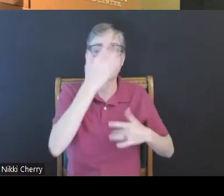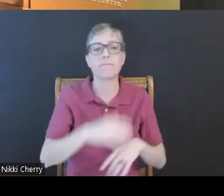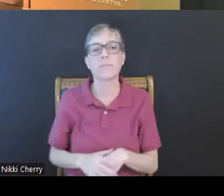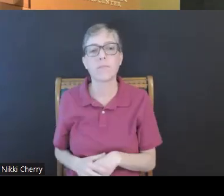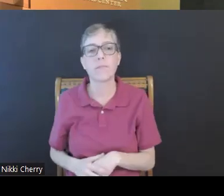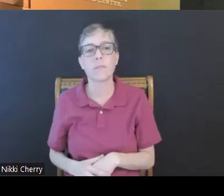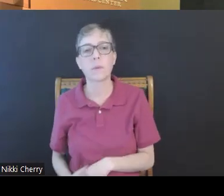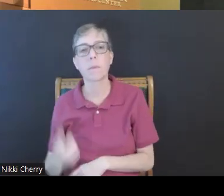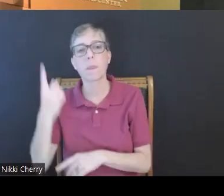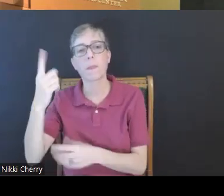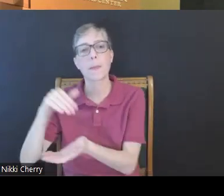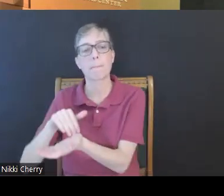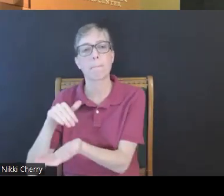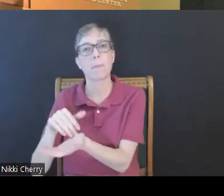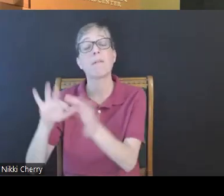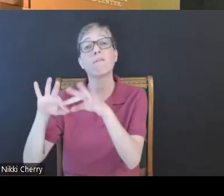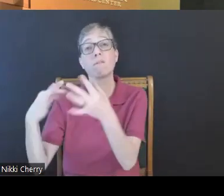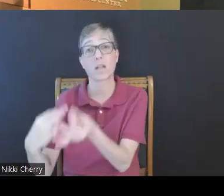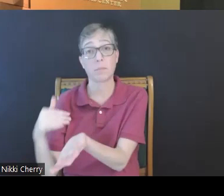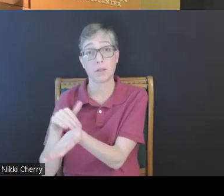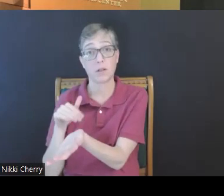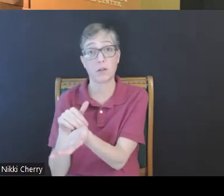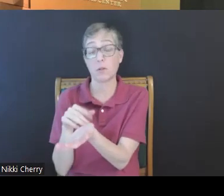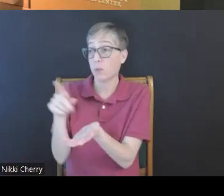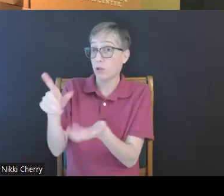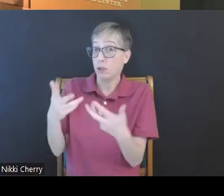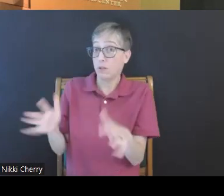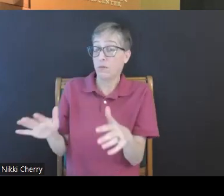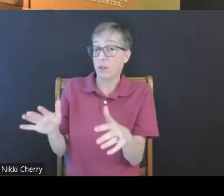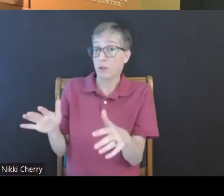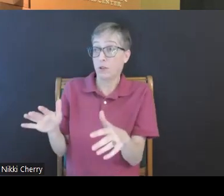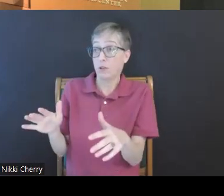was a family doctor but she also been the prime minister of Norway three times in a row uh she